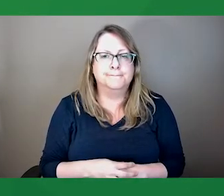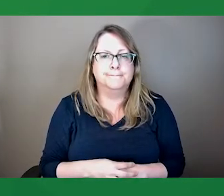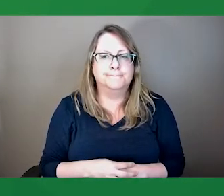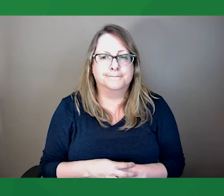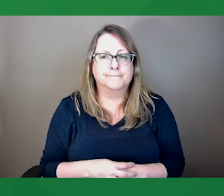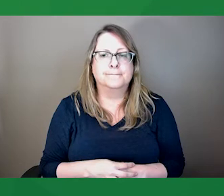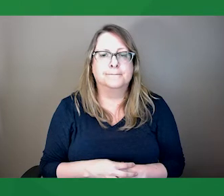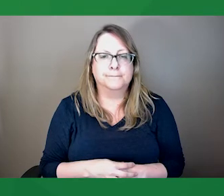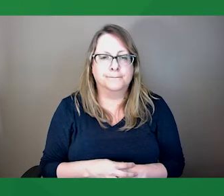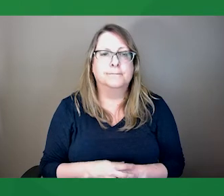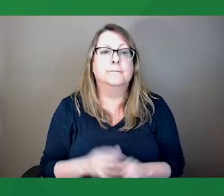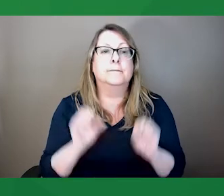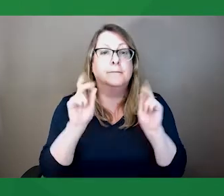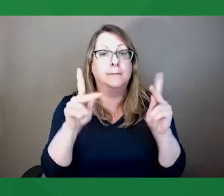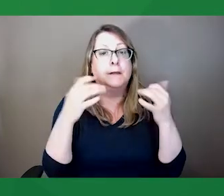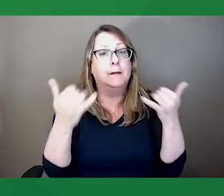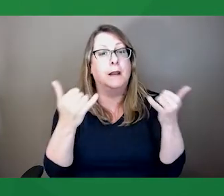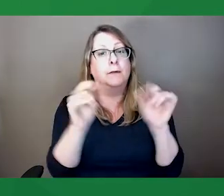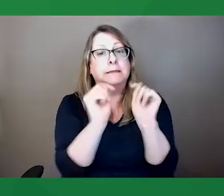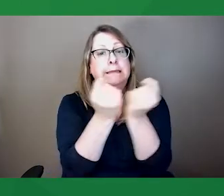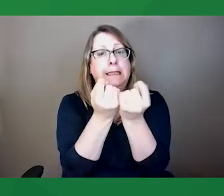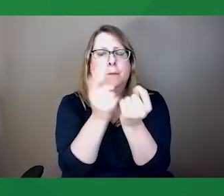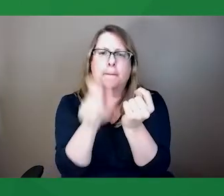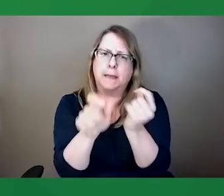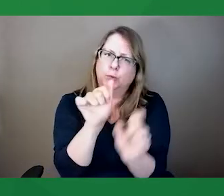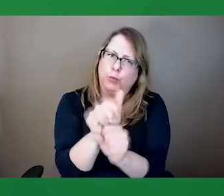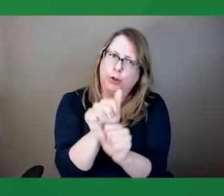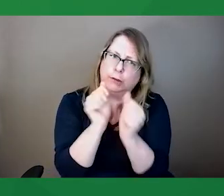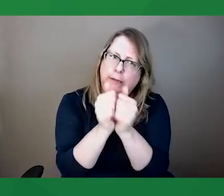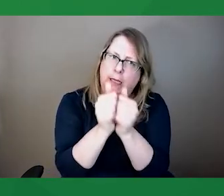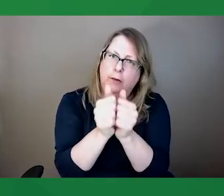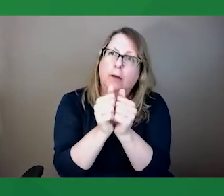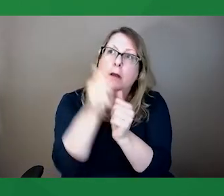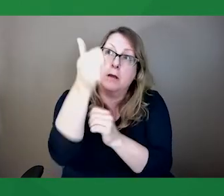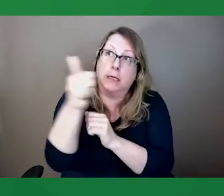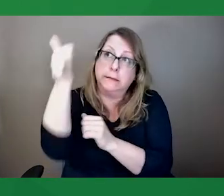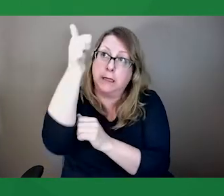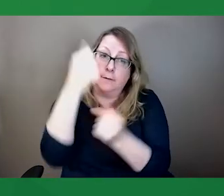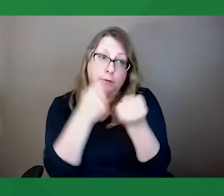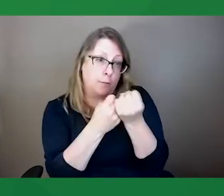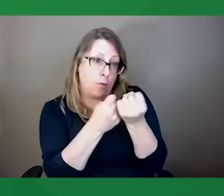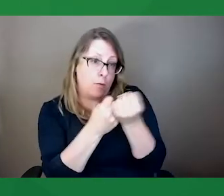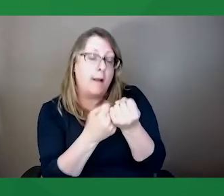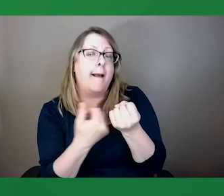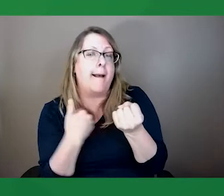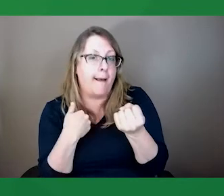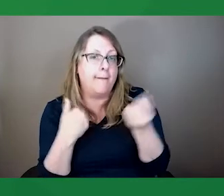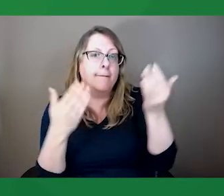Okay. So getting the team to work together. So you got your executive support. You got some of your teams.